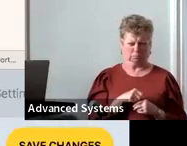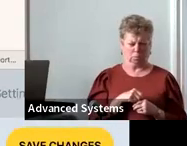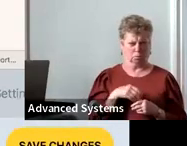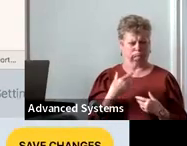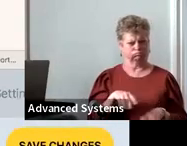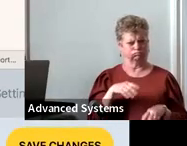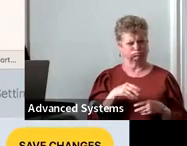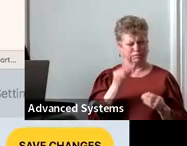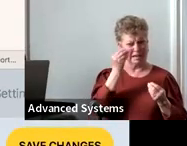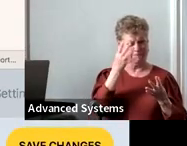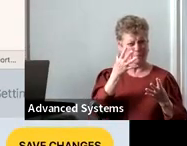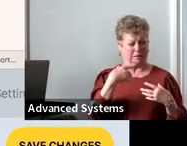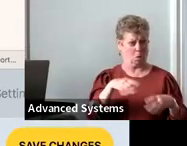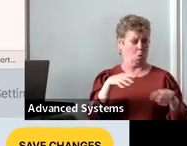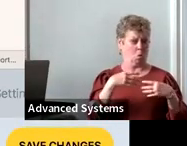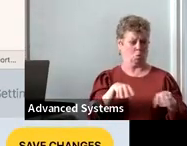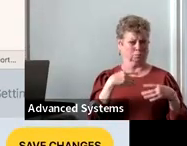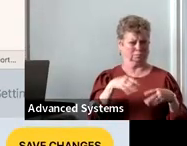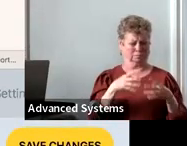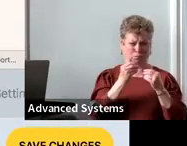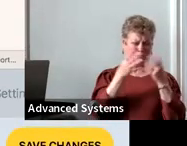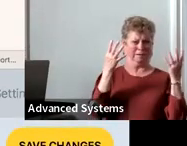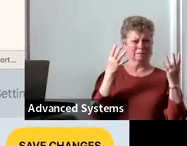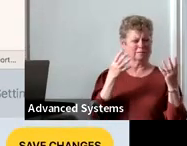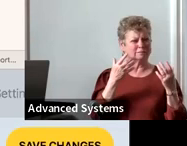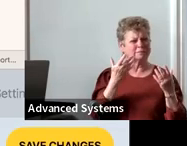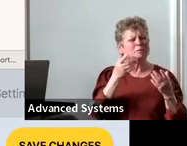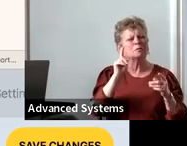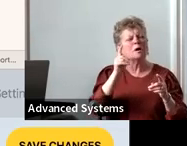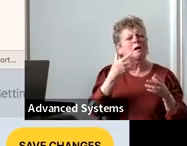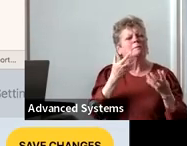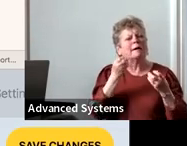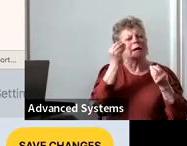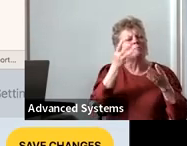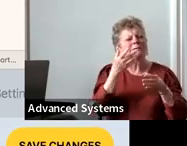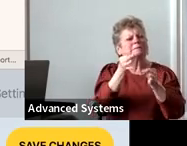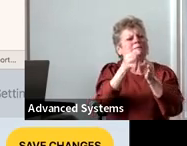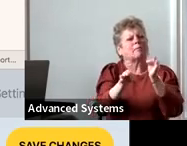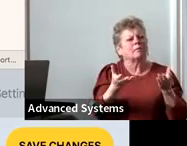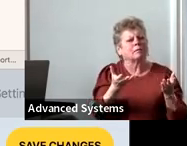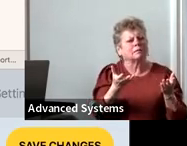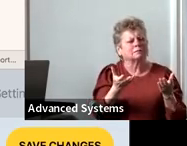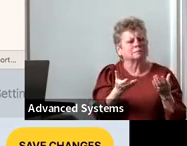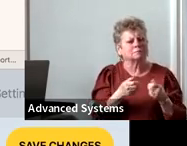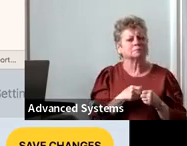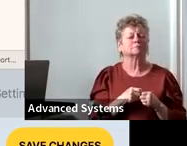Can you give us something that's slightly more simplified in this? And the answer is, yes.